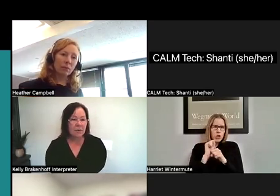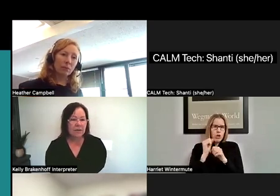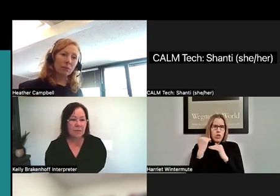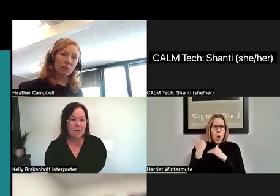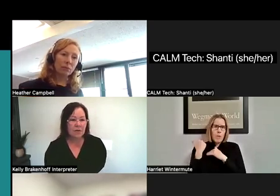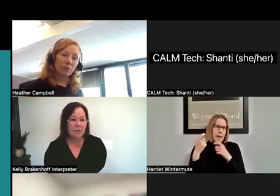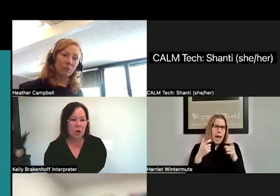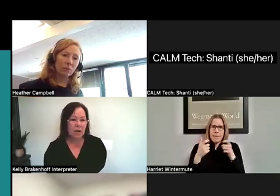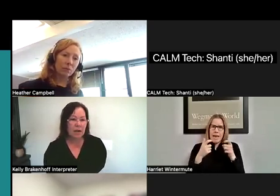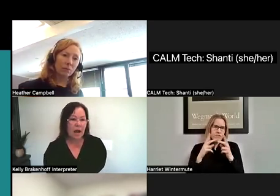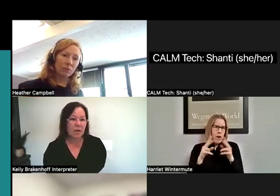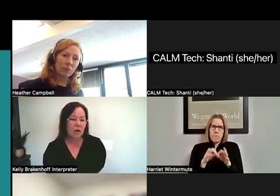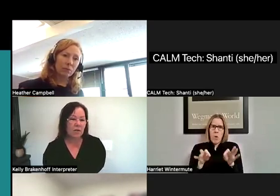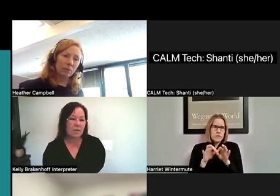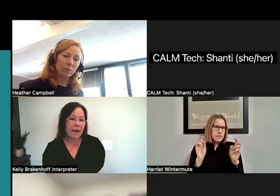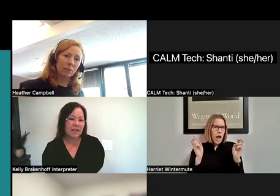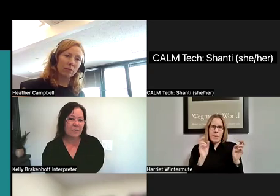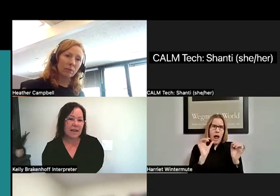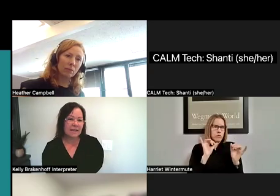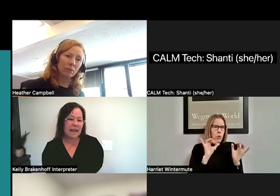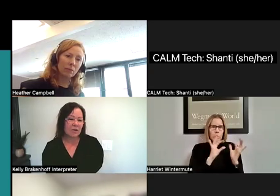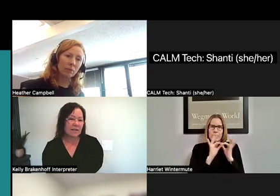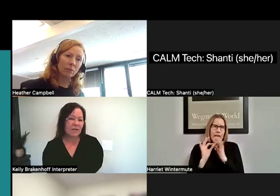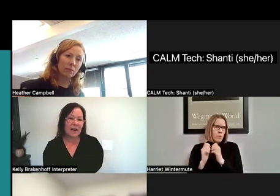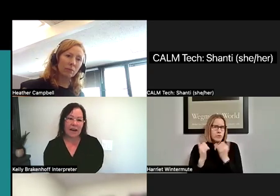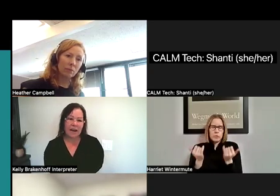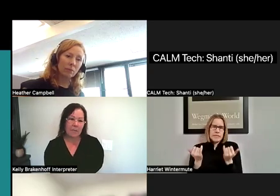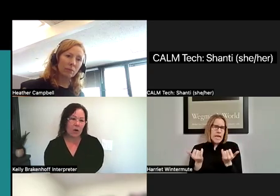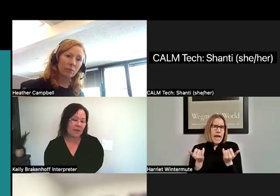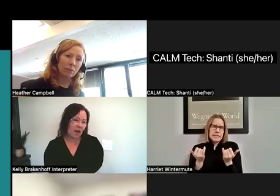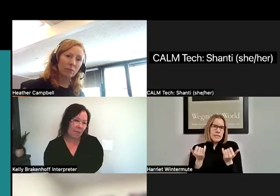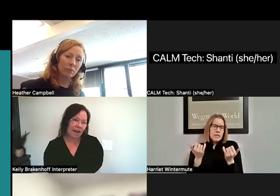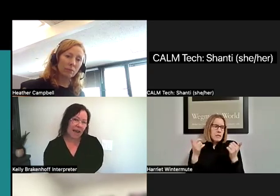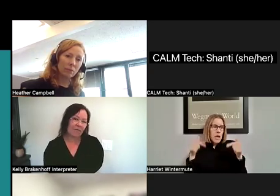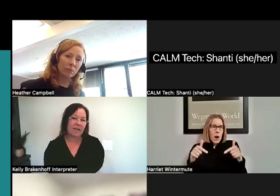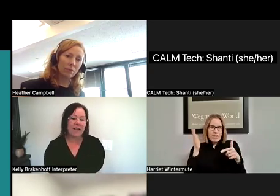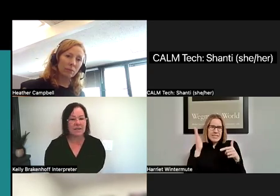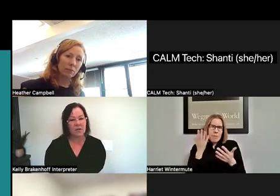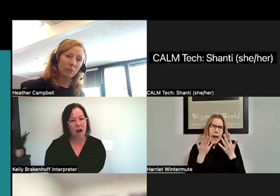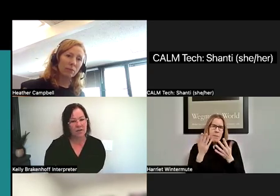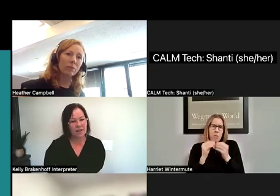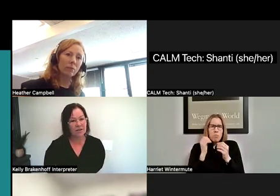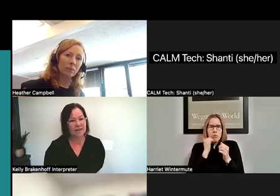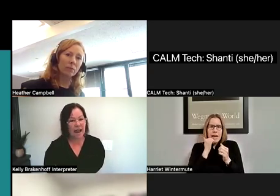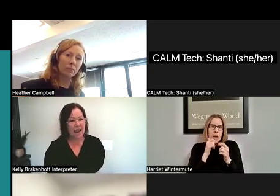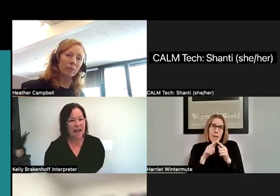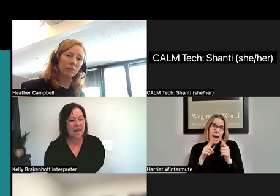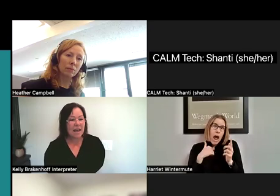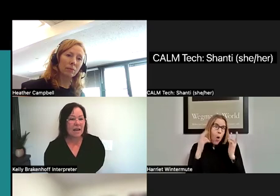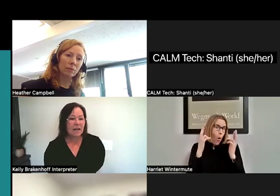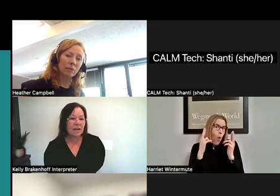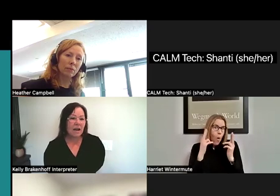principles on workload management and it's an important topic that relates to ours here today.